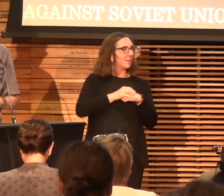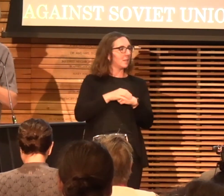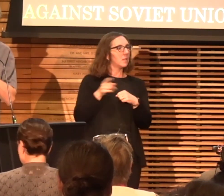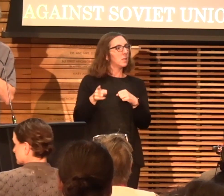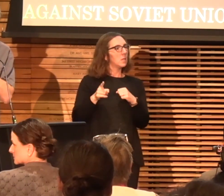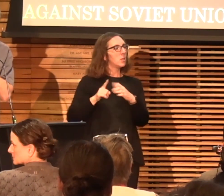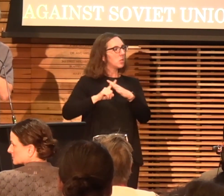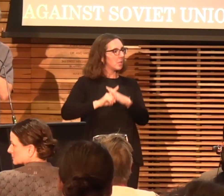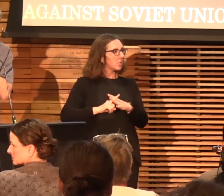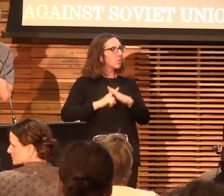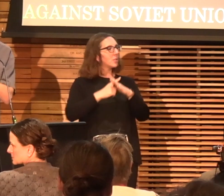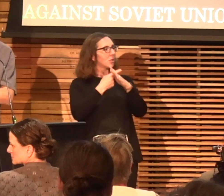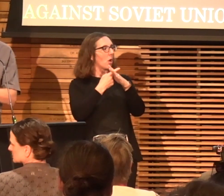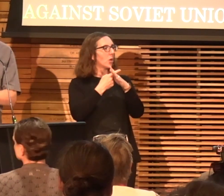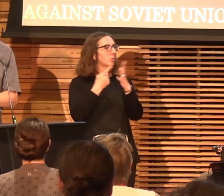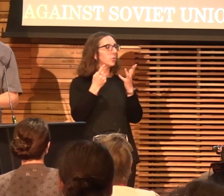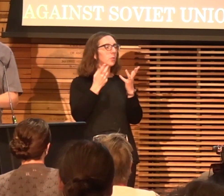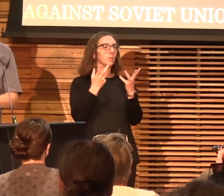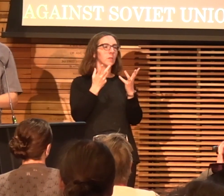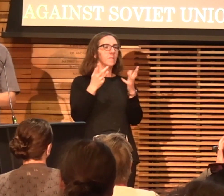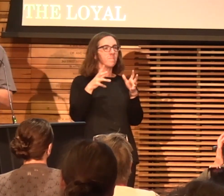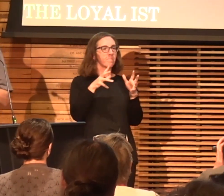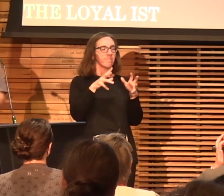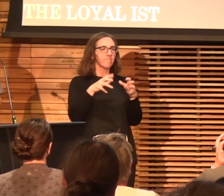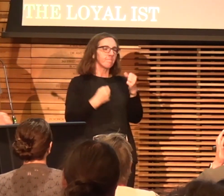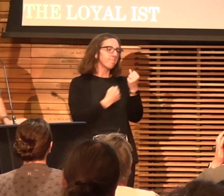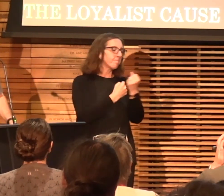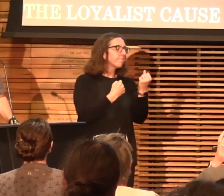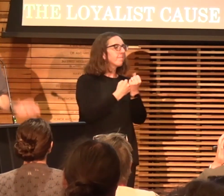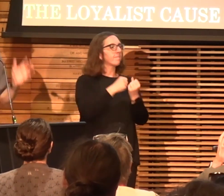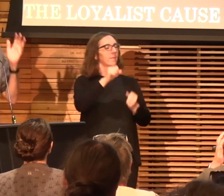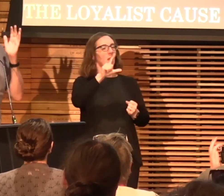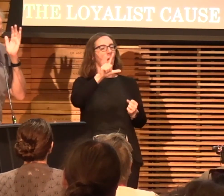the Loyalist cause in Spain, right?